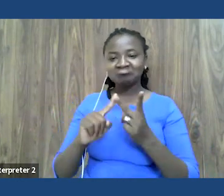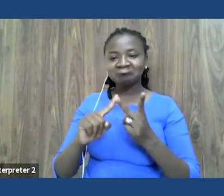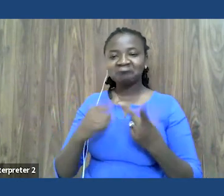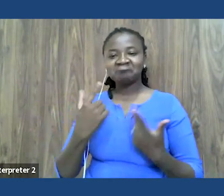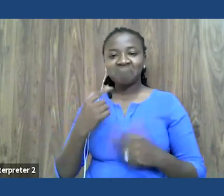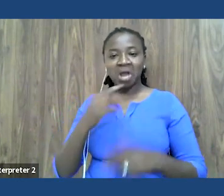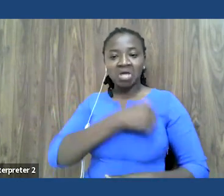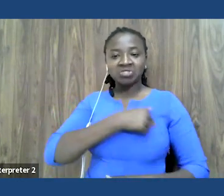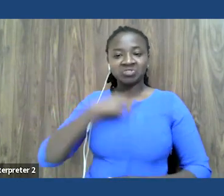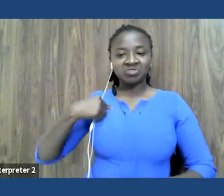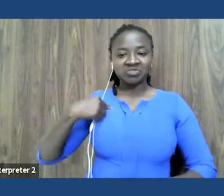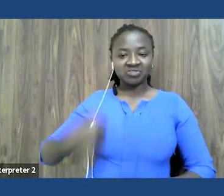You get wiser.